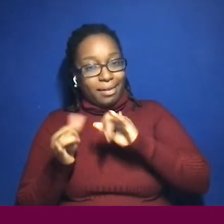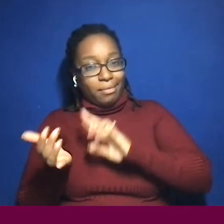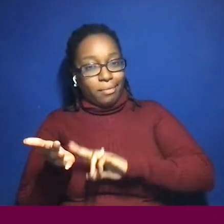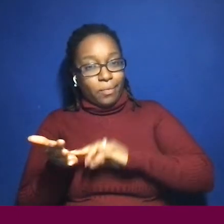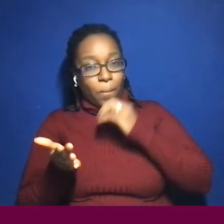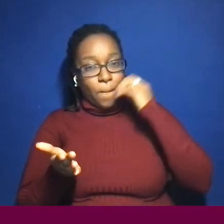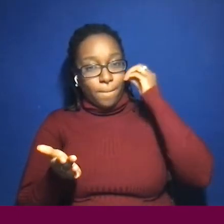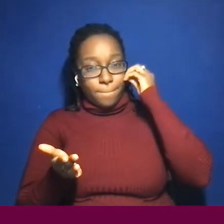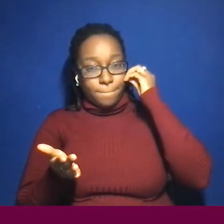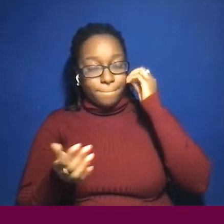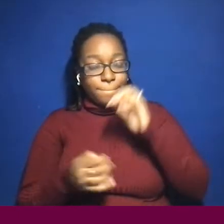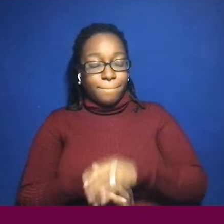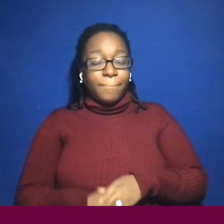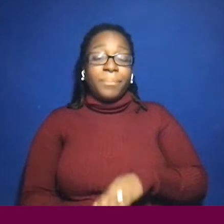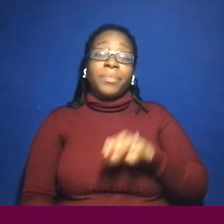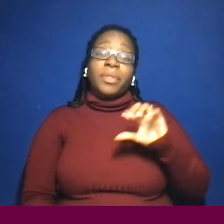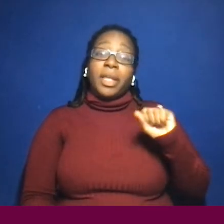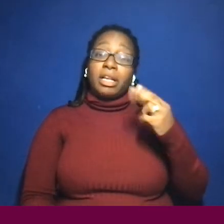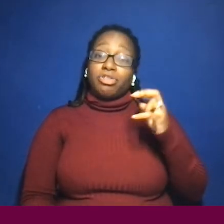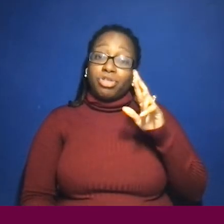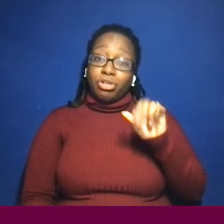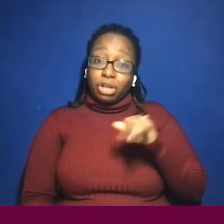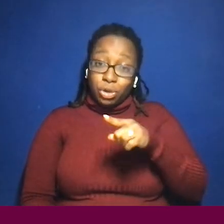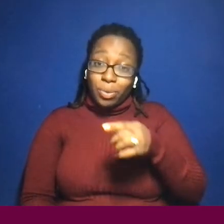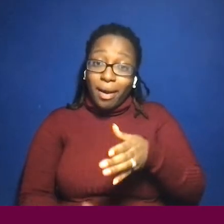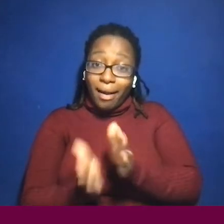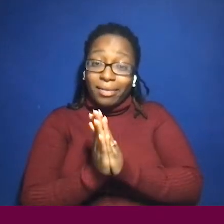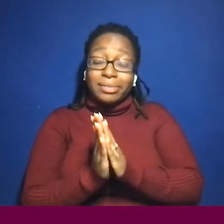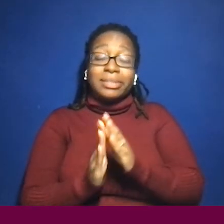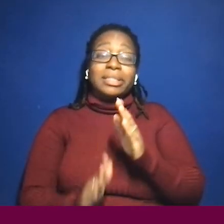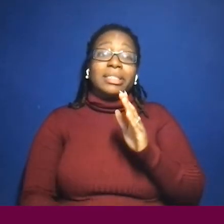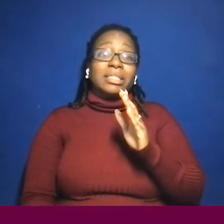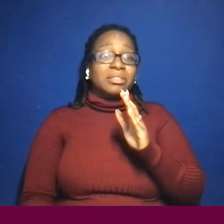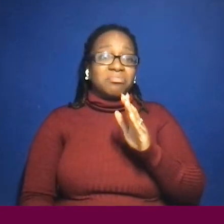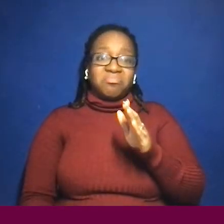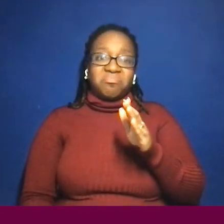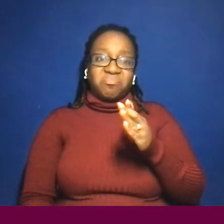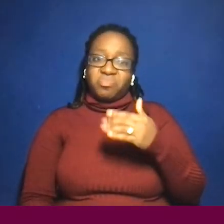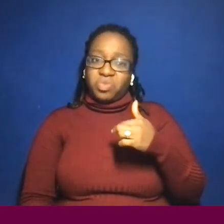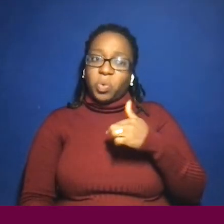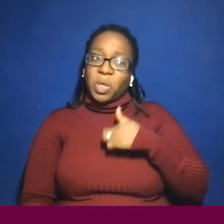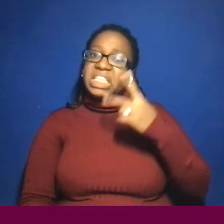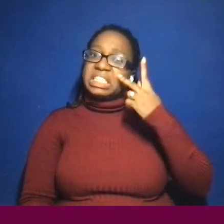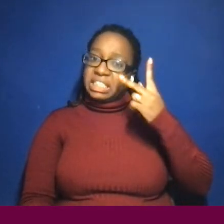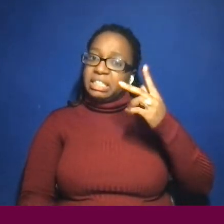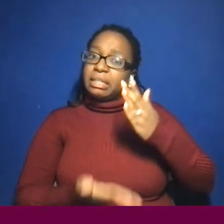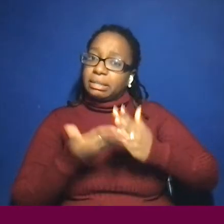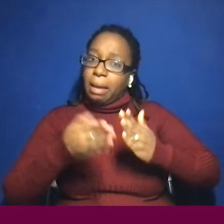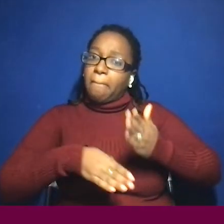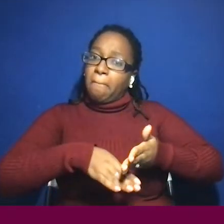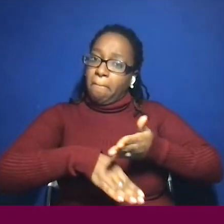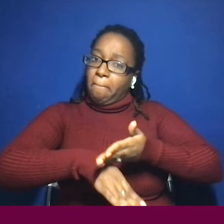And you asked, Sheri, certainly things are changing, certainly there are great examples.